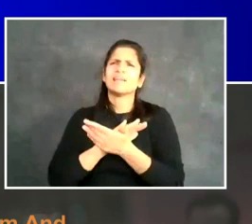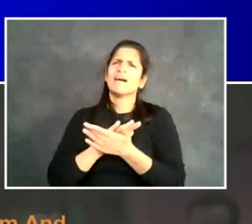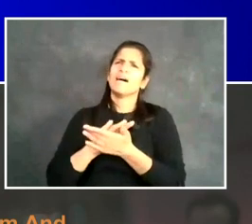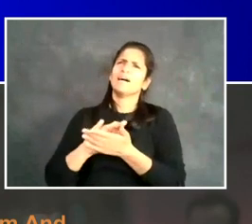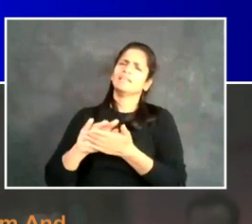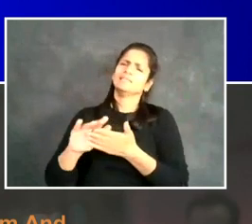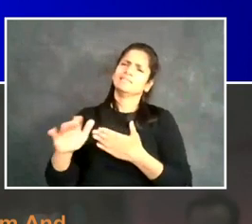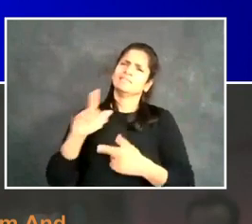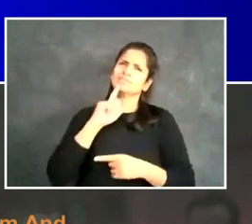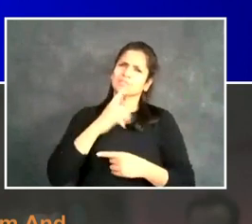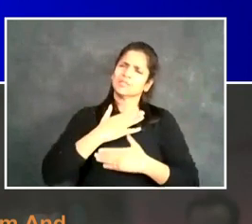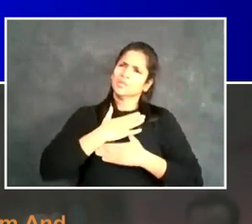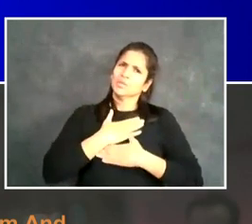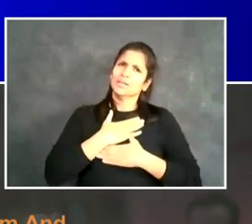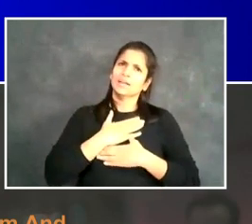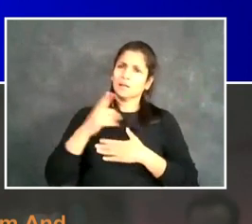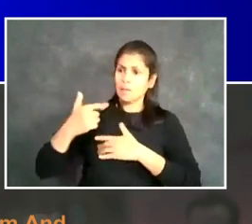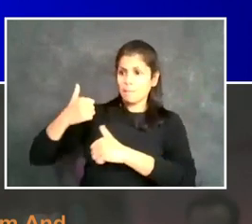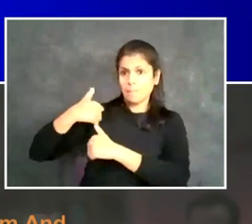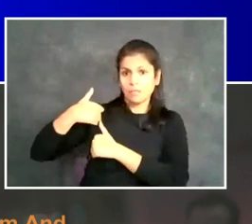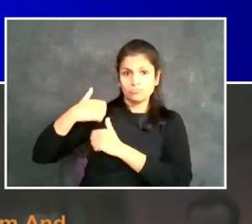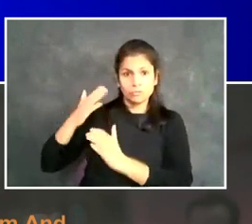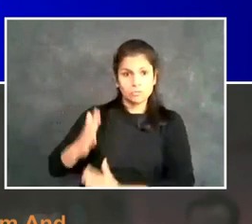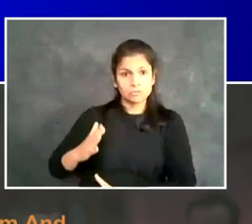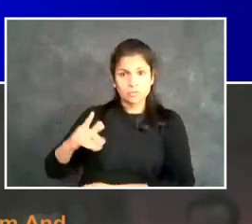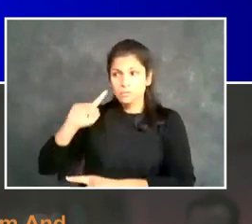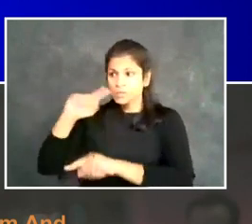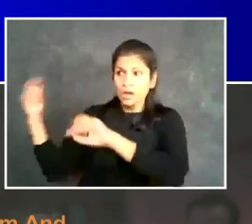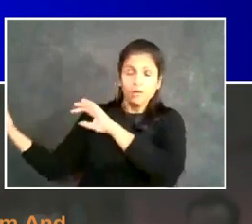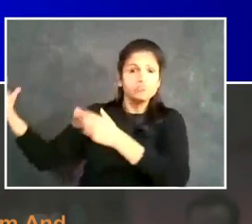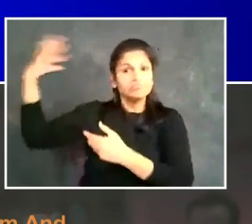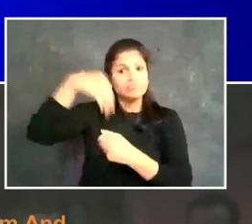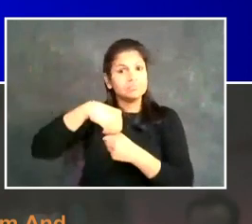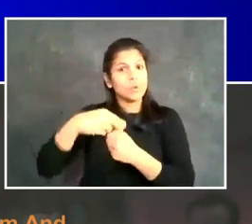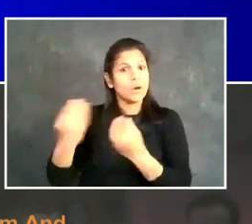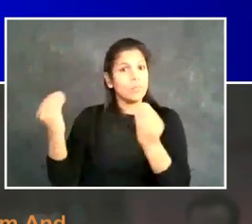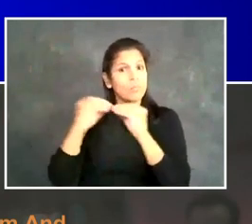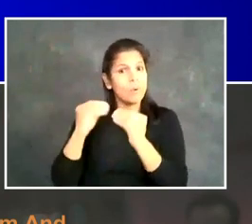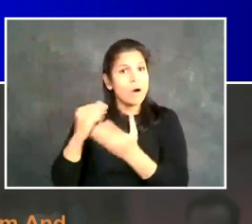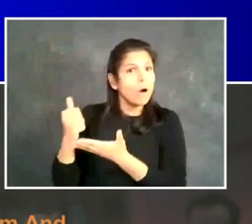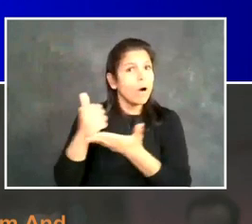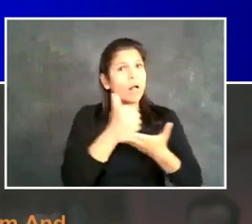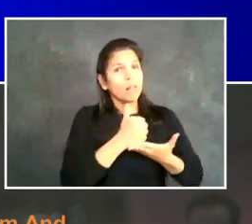DO IS GOING TO BE OUTSTANDING BECAUSE WE HAVE SEEN THEY BRING